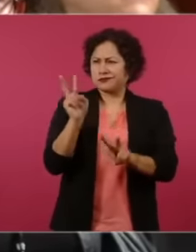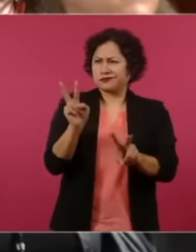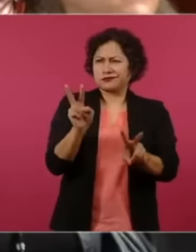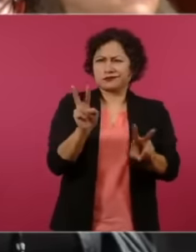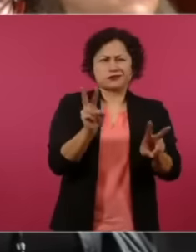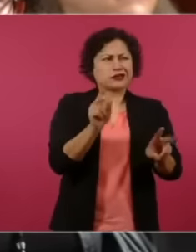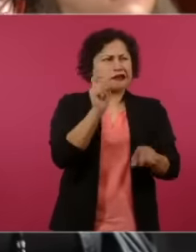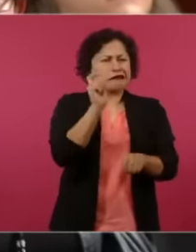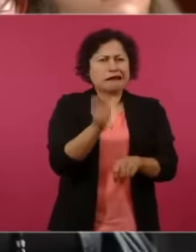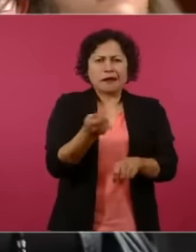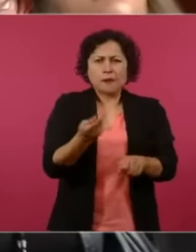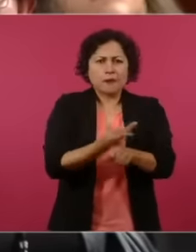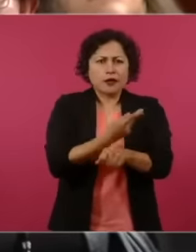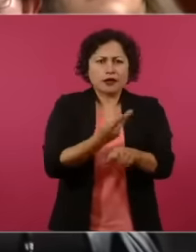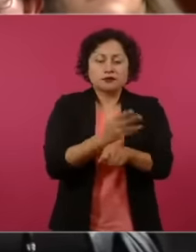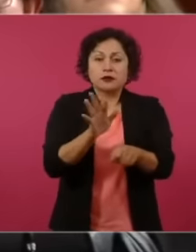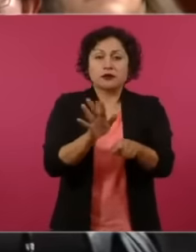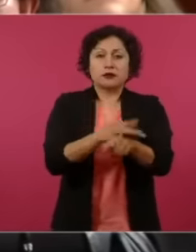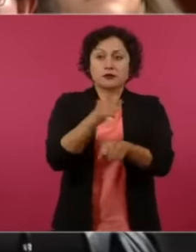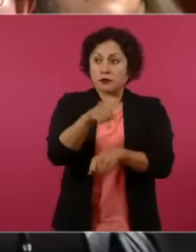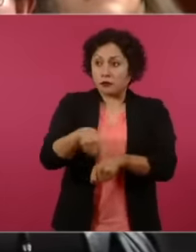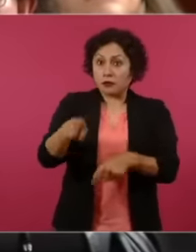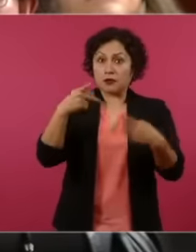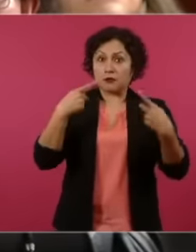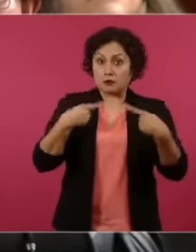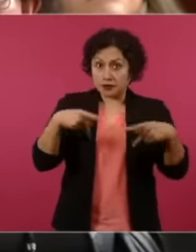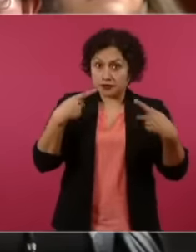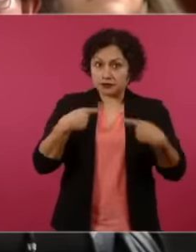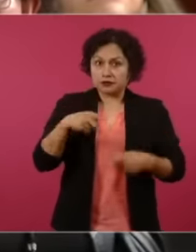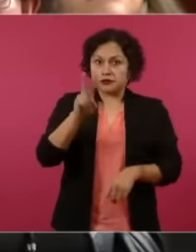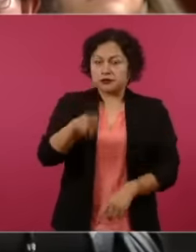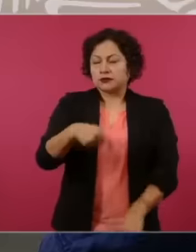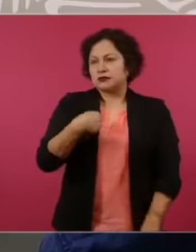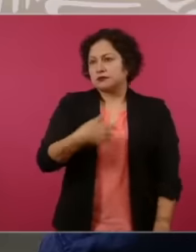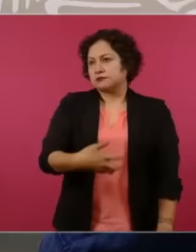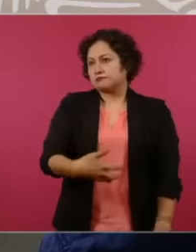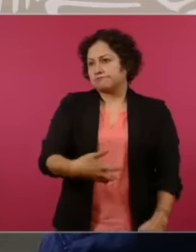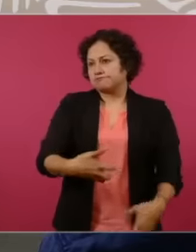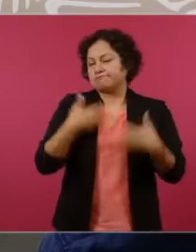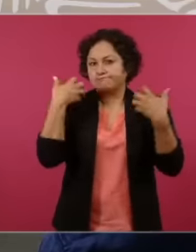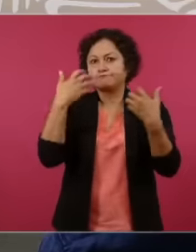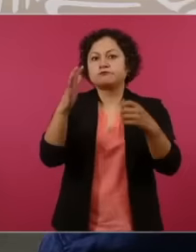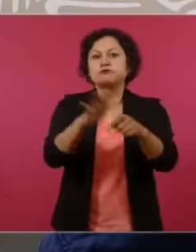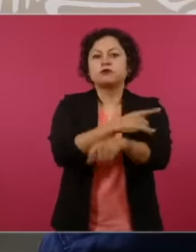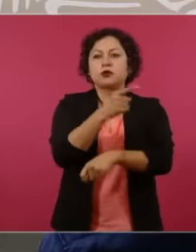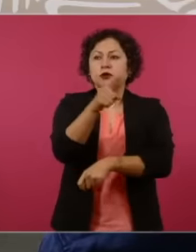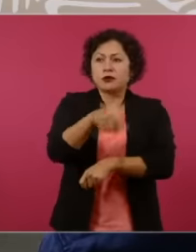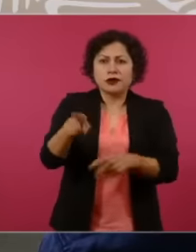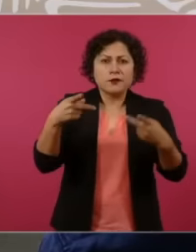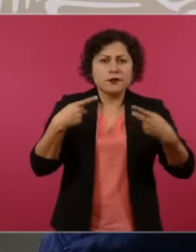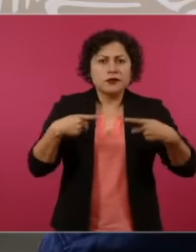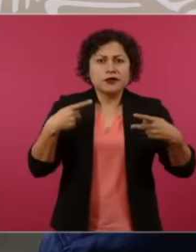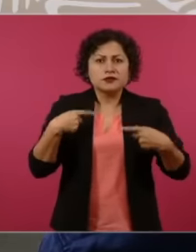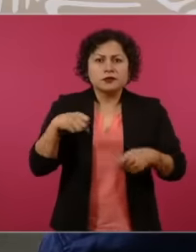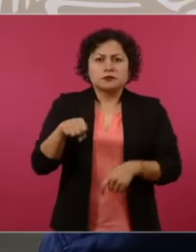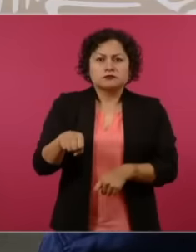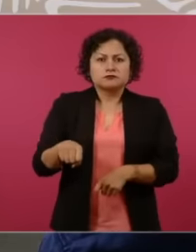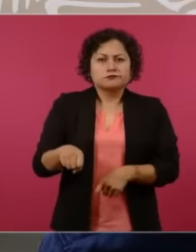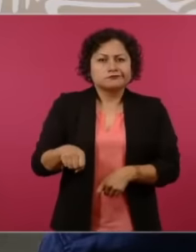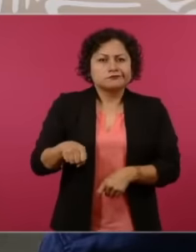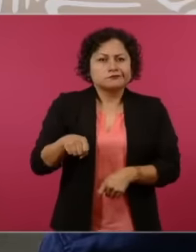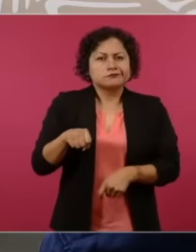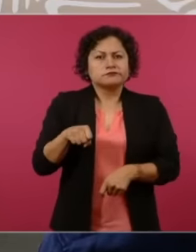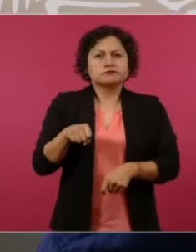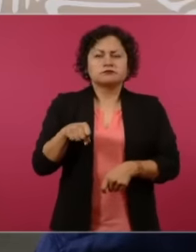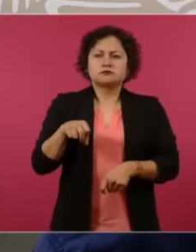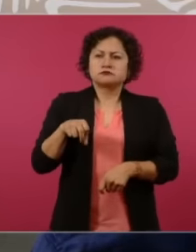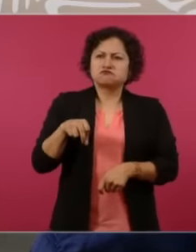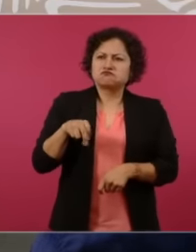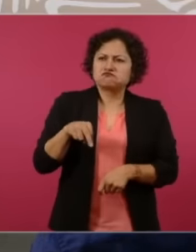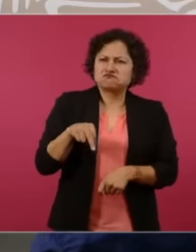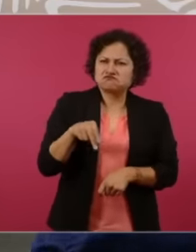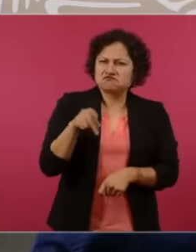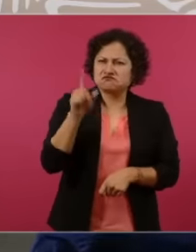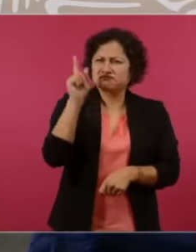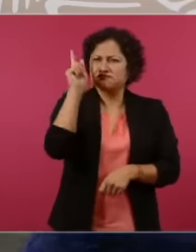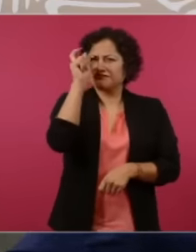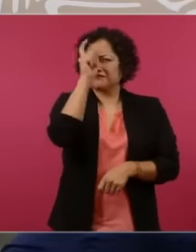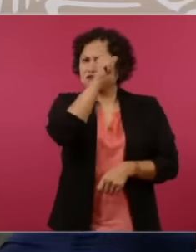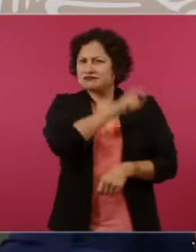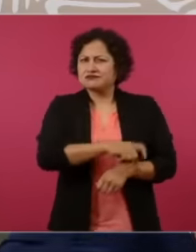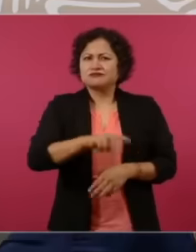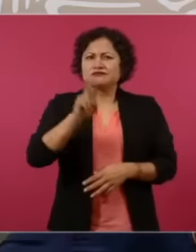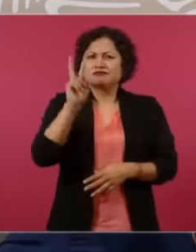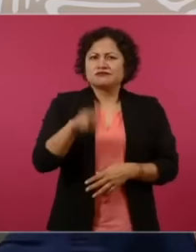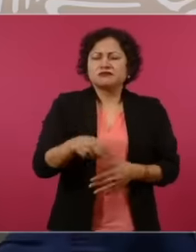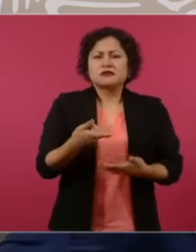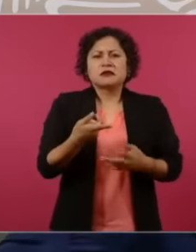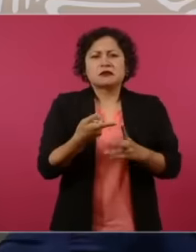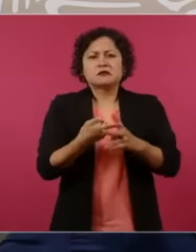they were people it is very outrageous president with a cane they could hardly walk and just there as I